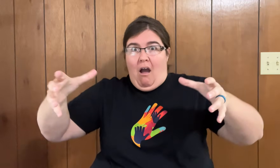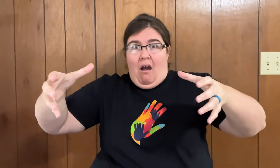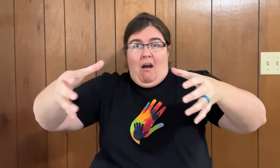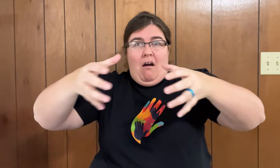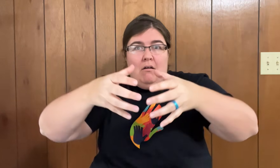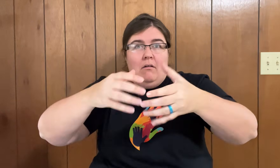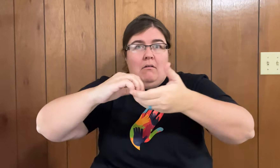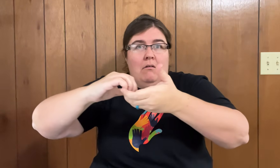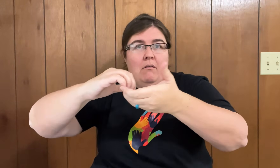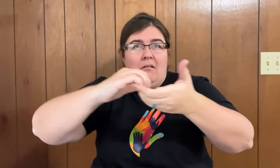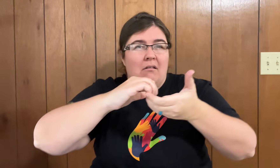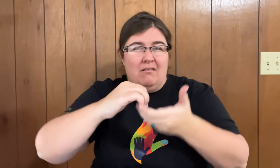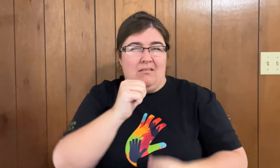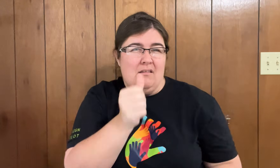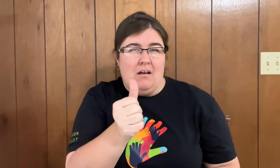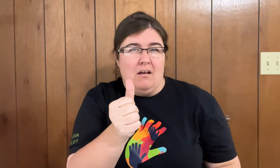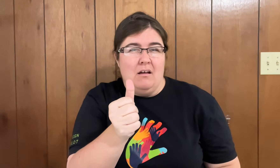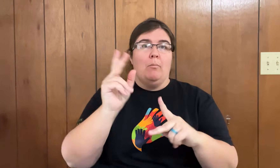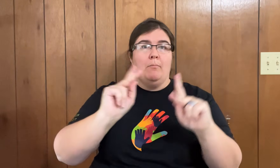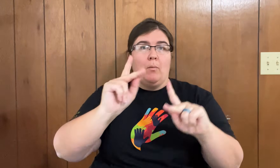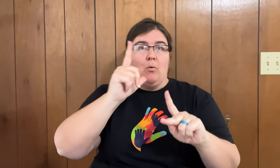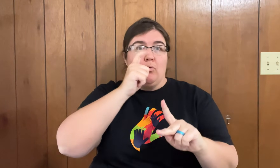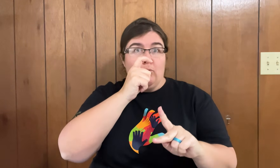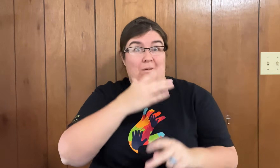it's not cohesive enough to work hand-in-hand.